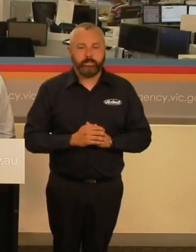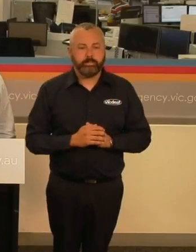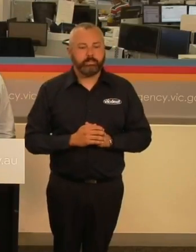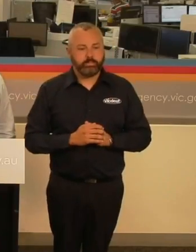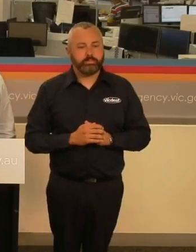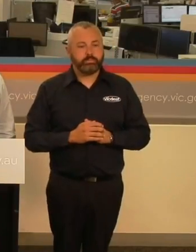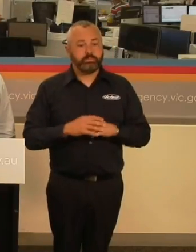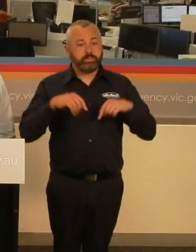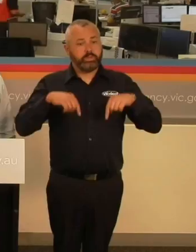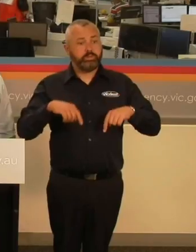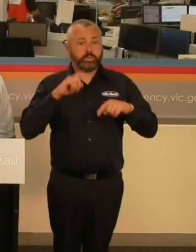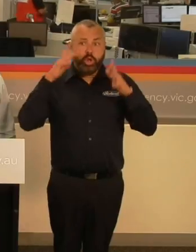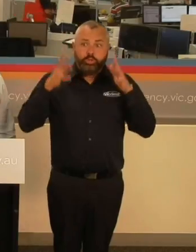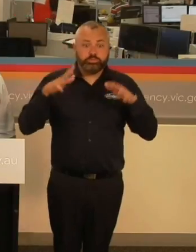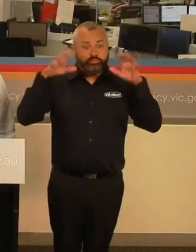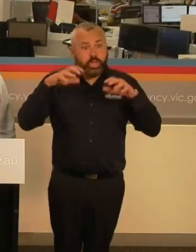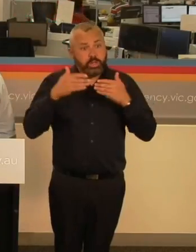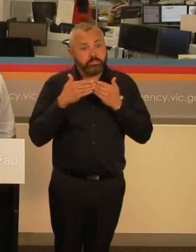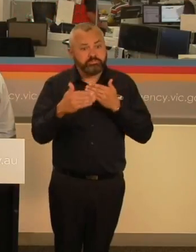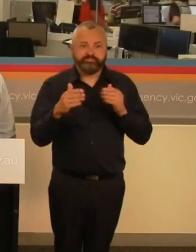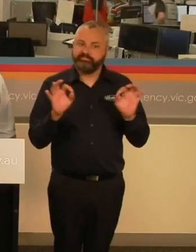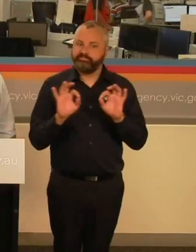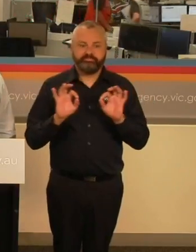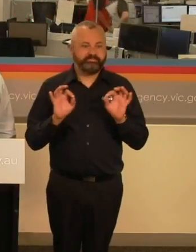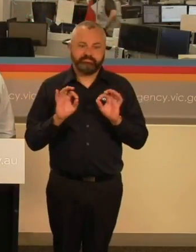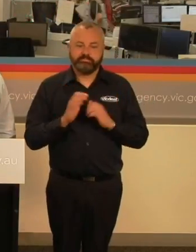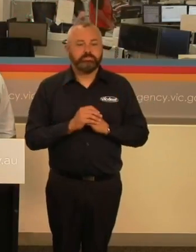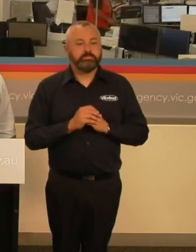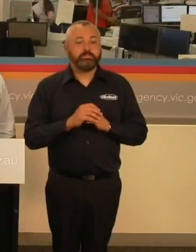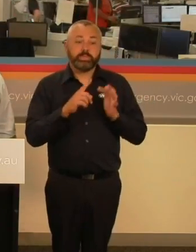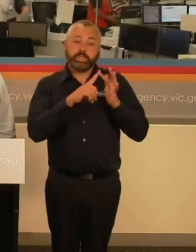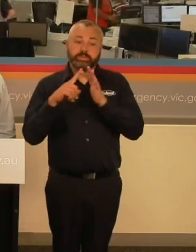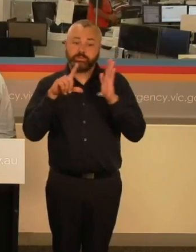there might be a little bit of rain in eastern Victoria but in general not much